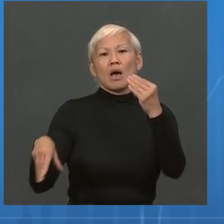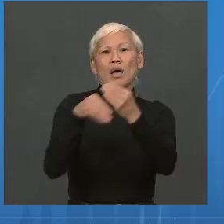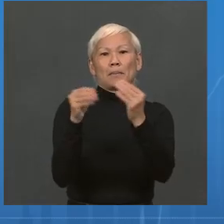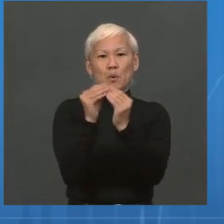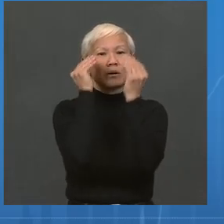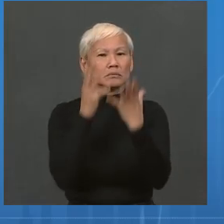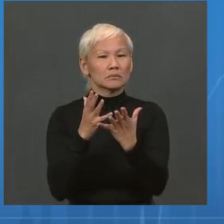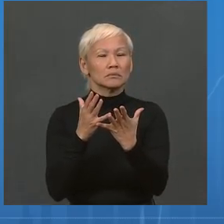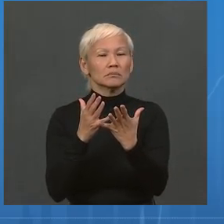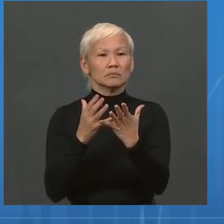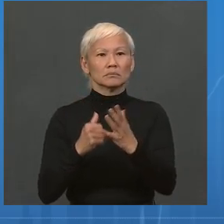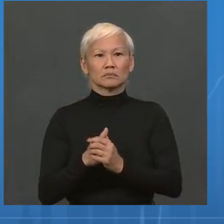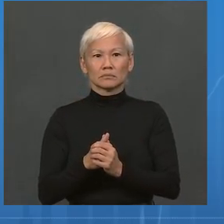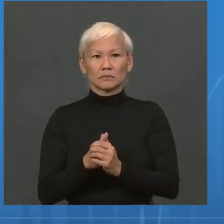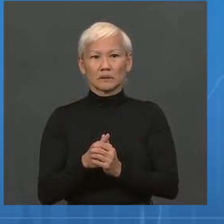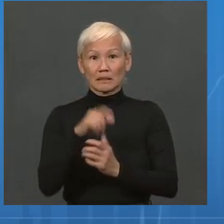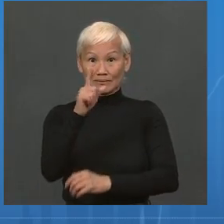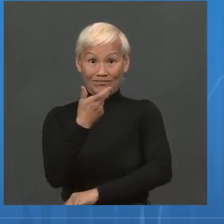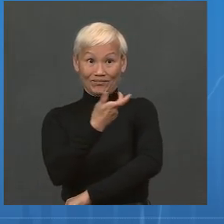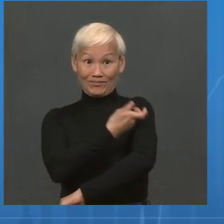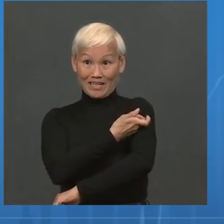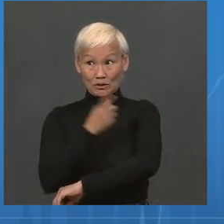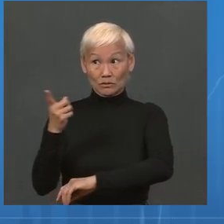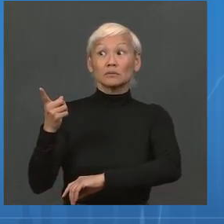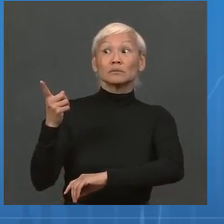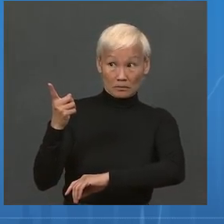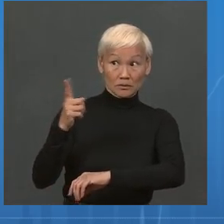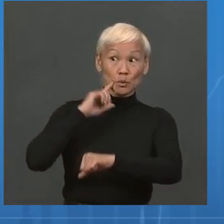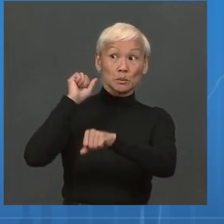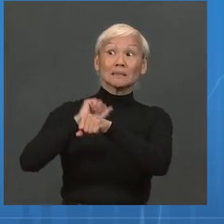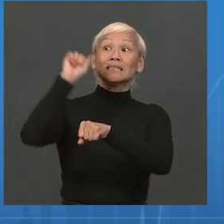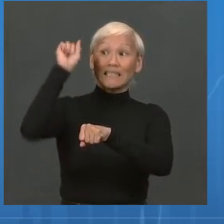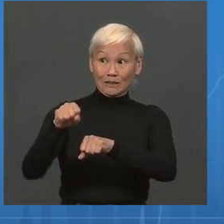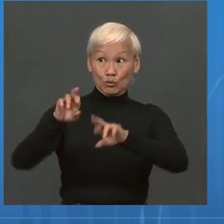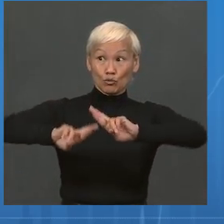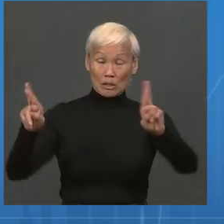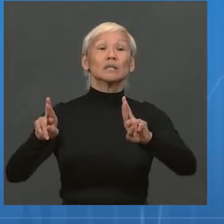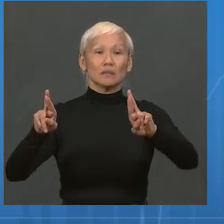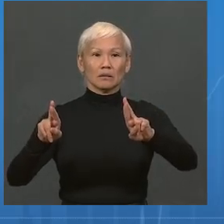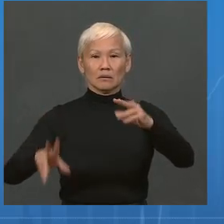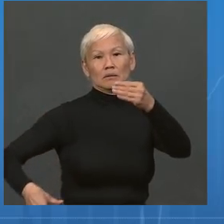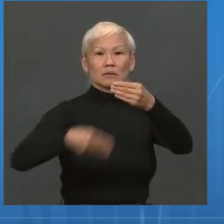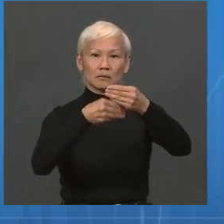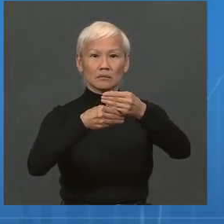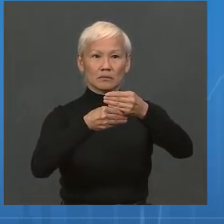The sites have to be ready and up and running. That's happening as we speak; more and more sites are coming online.